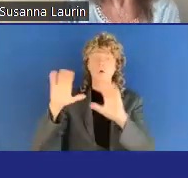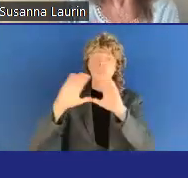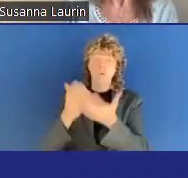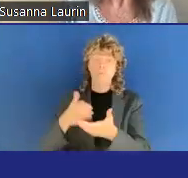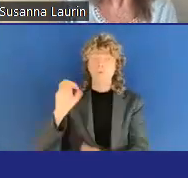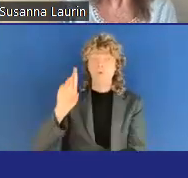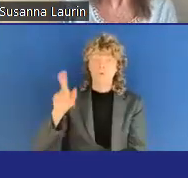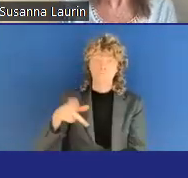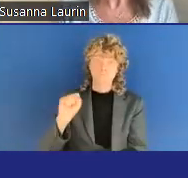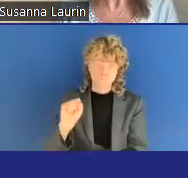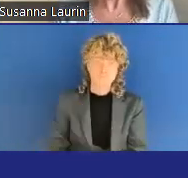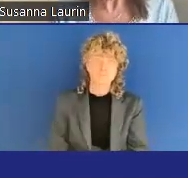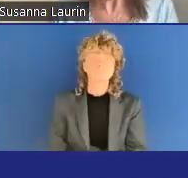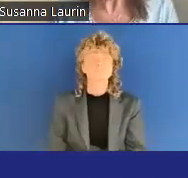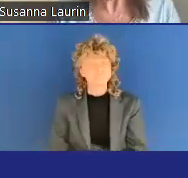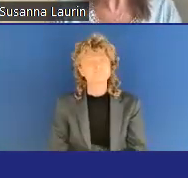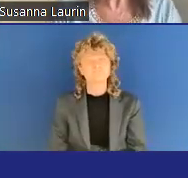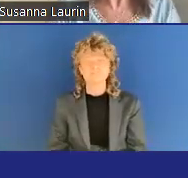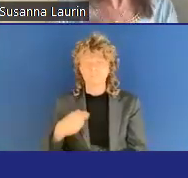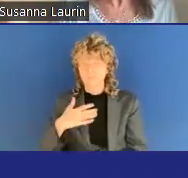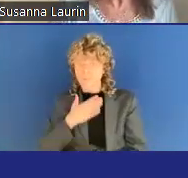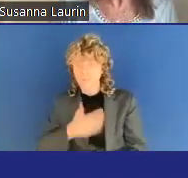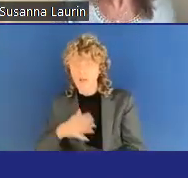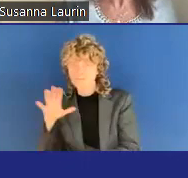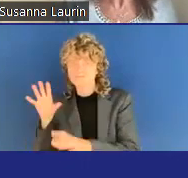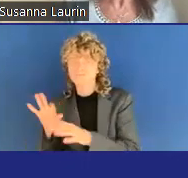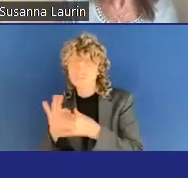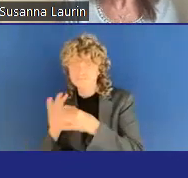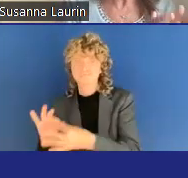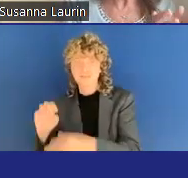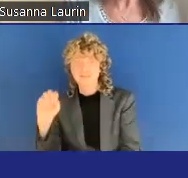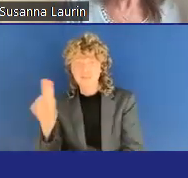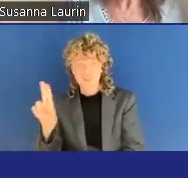This is where things get a little bit complicated. We are a global organization and we have chapters